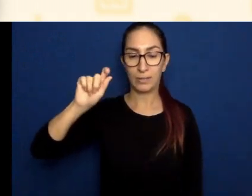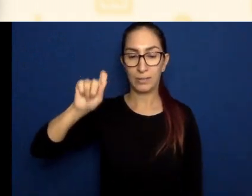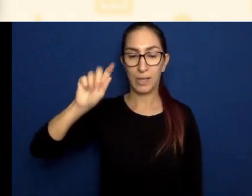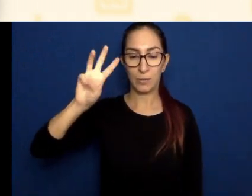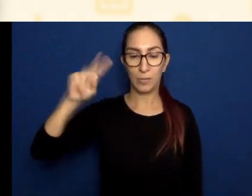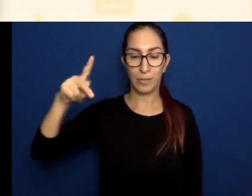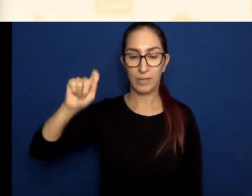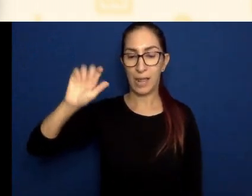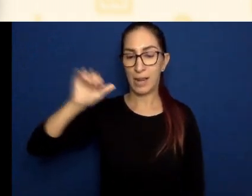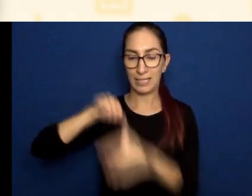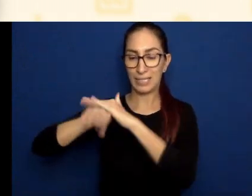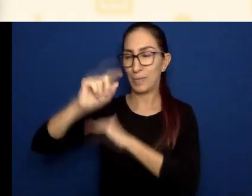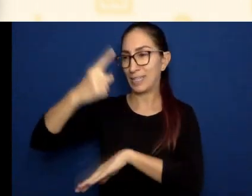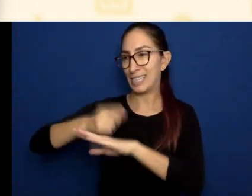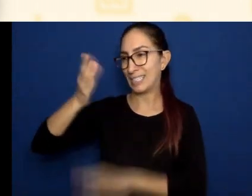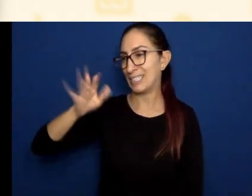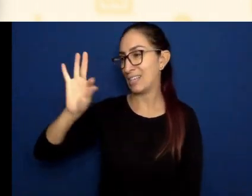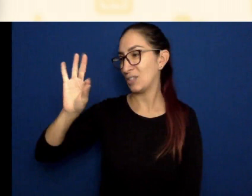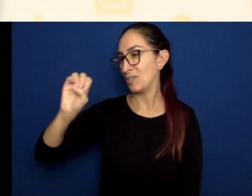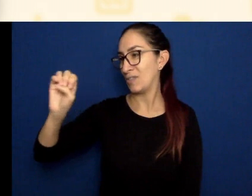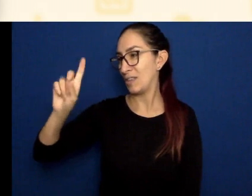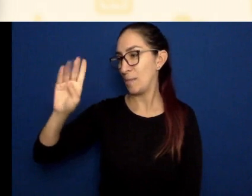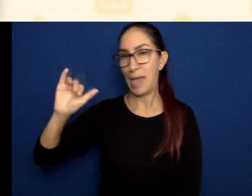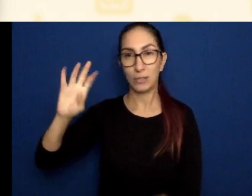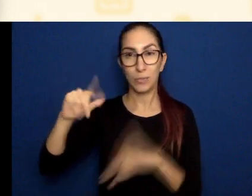to provide anonymous feedback to our speakers on their presentation,